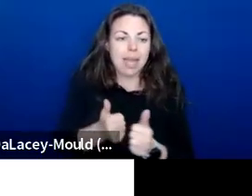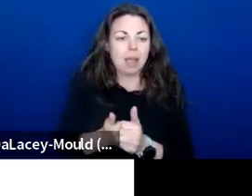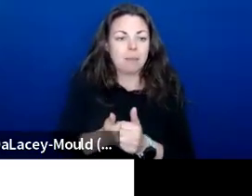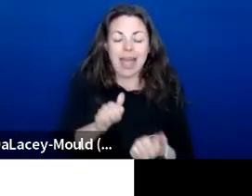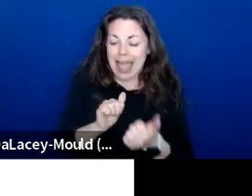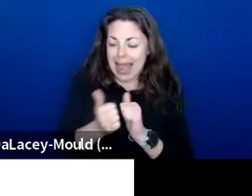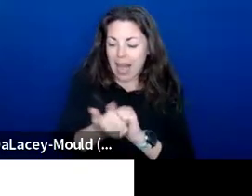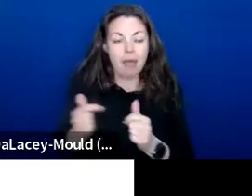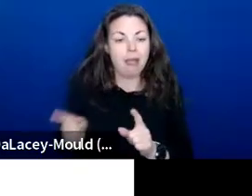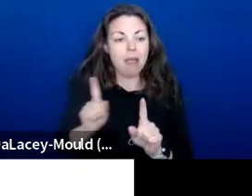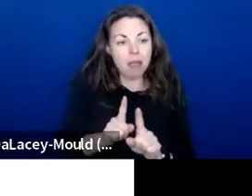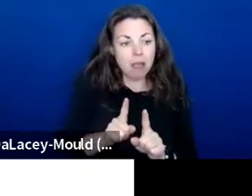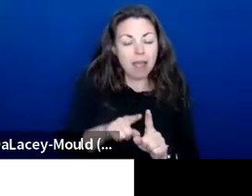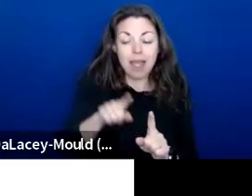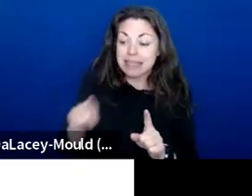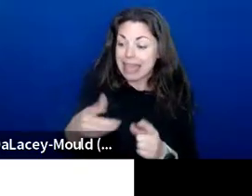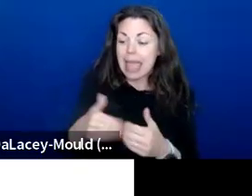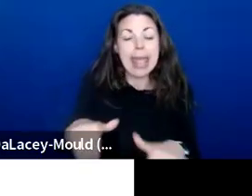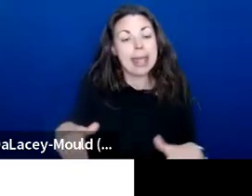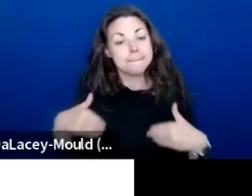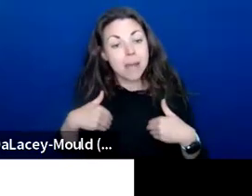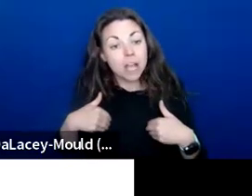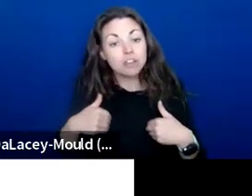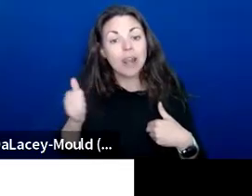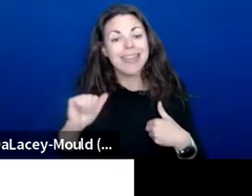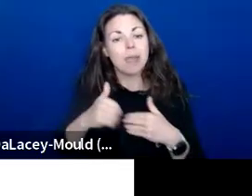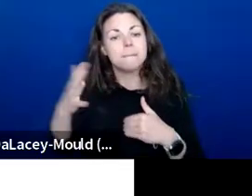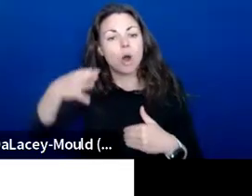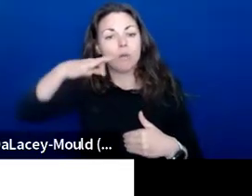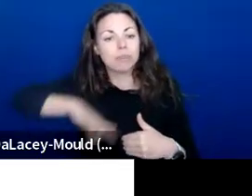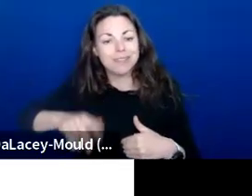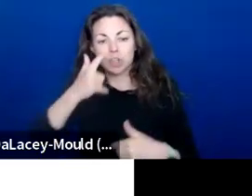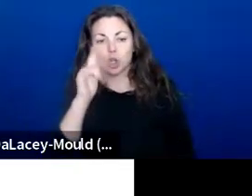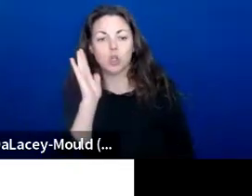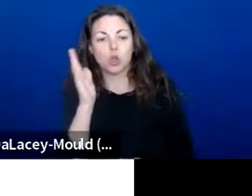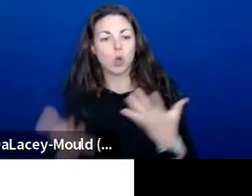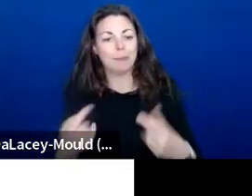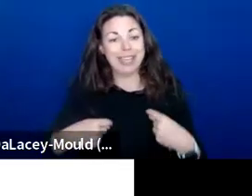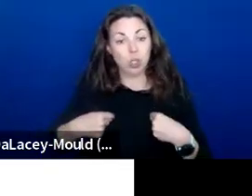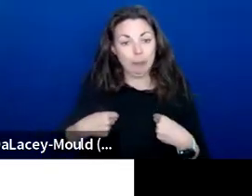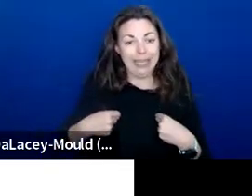seen as impartial and had more privilege to speak than I did. And the second lesson that I